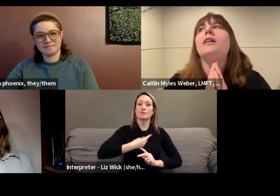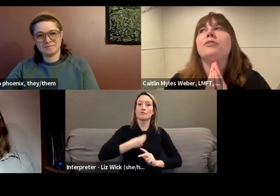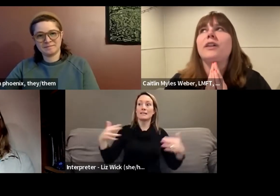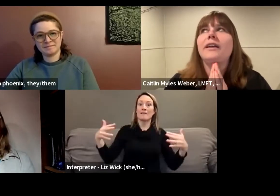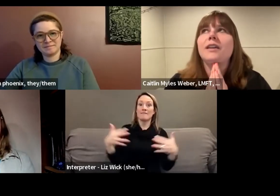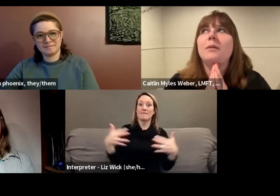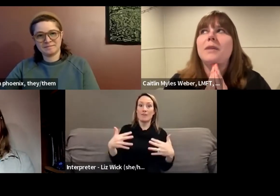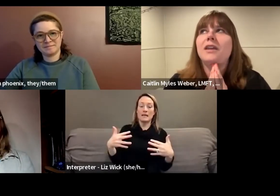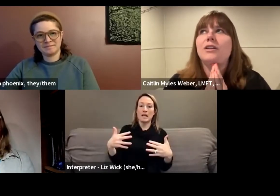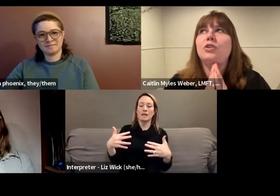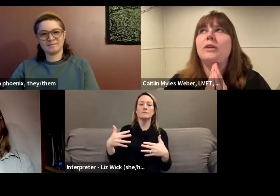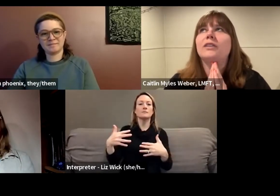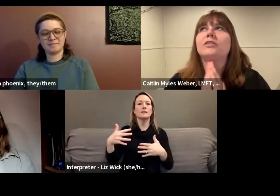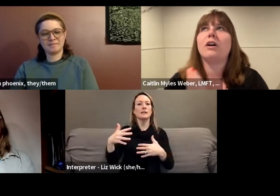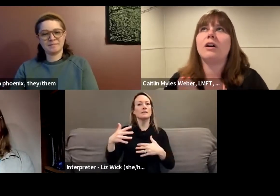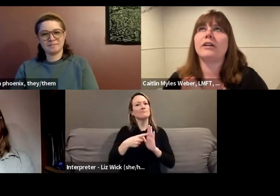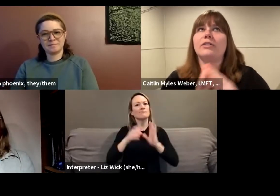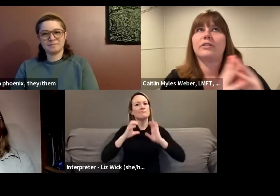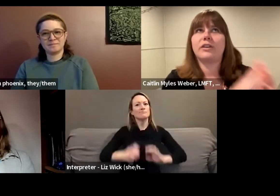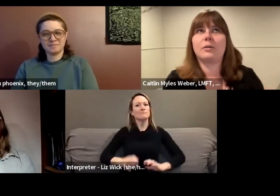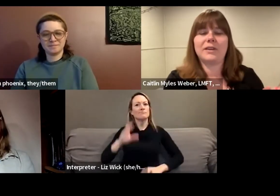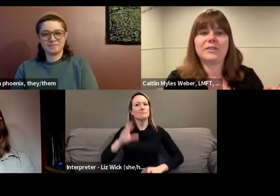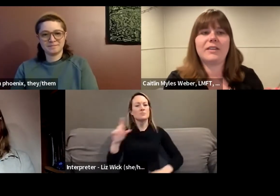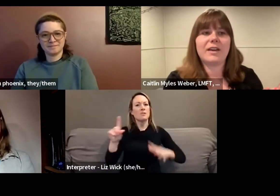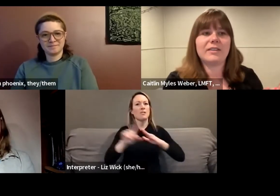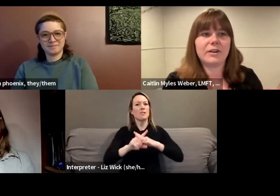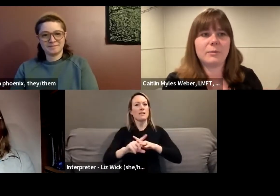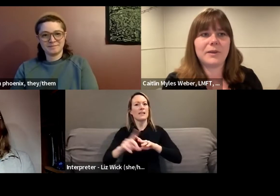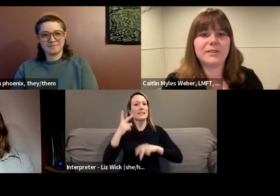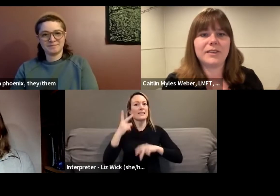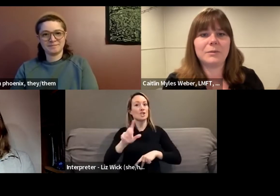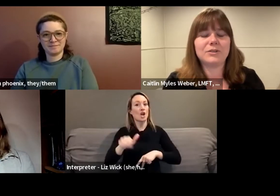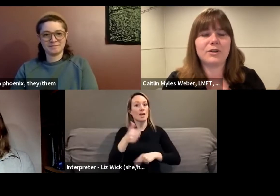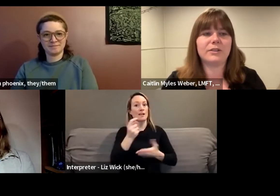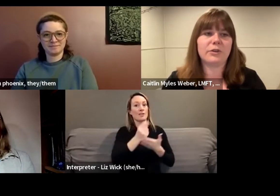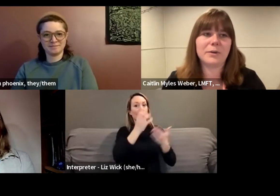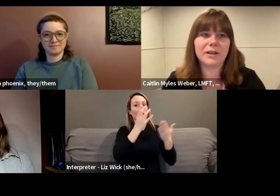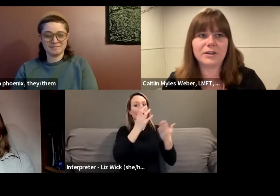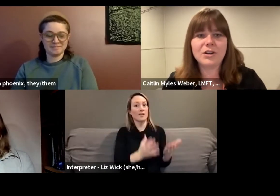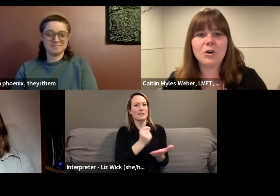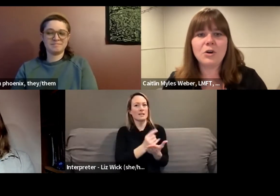I'll have clients come in who like saw another therapist and that therapist said something transphobic